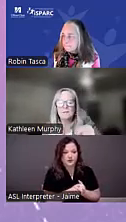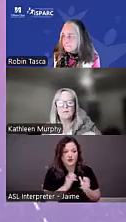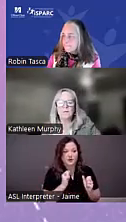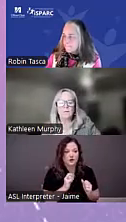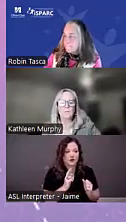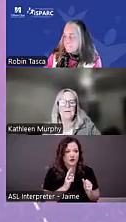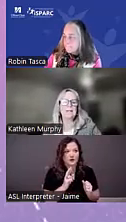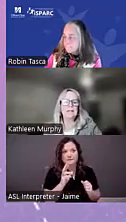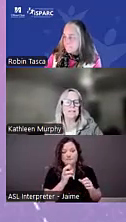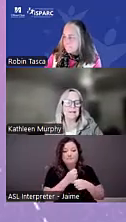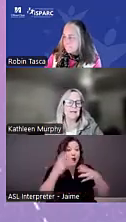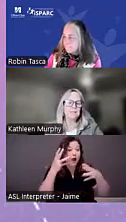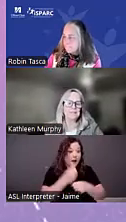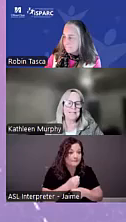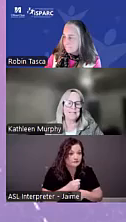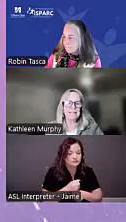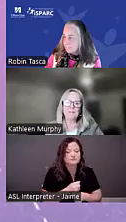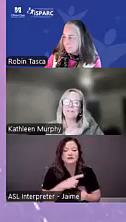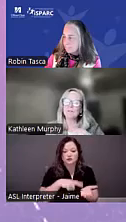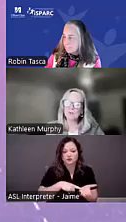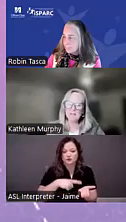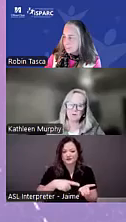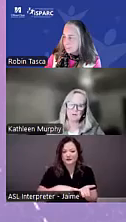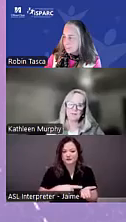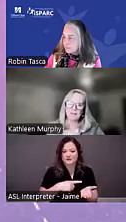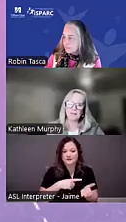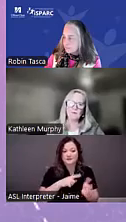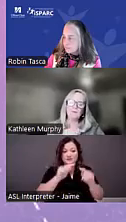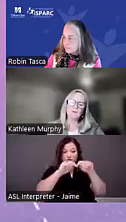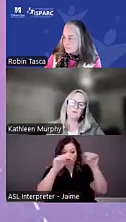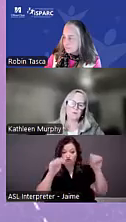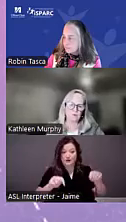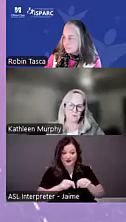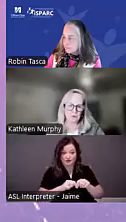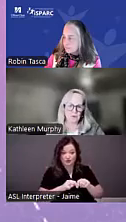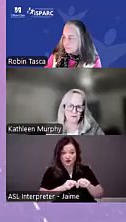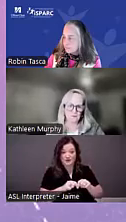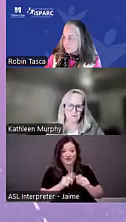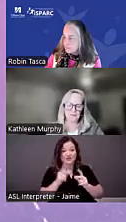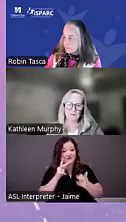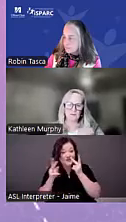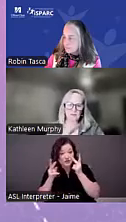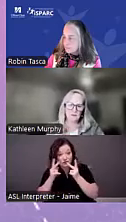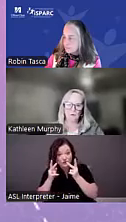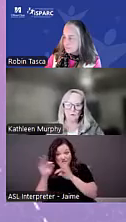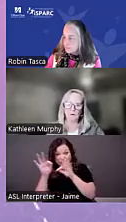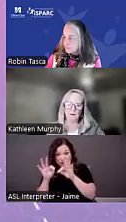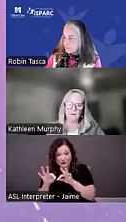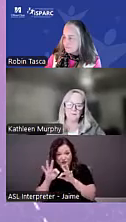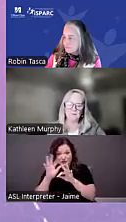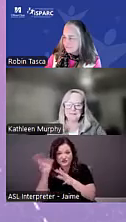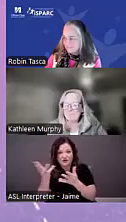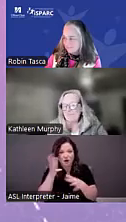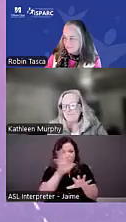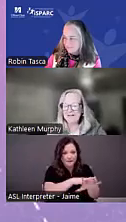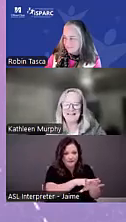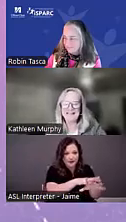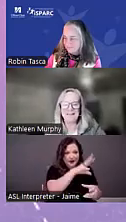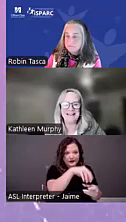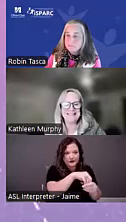So you might sometimes see even in a transcript that those visual descriptions are embedded. So that's a whole other fun aspect